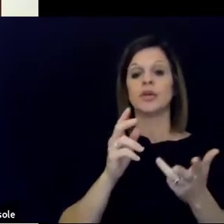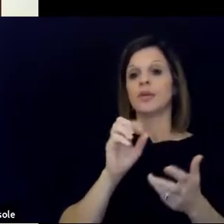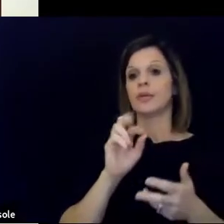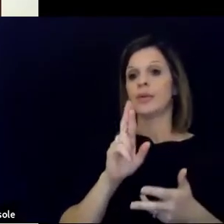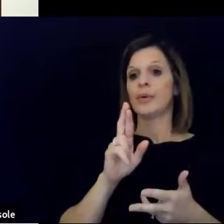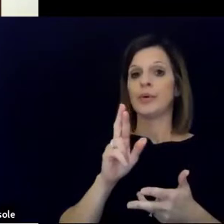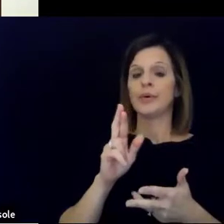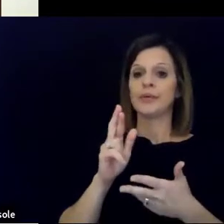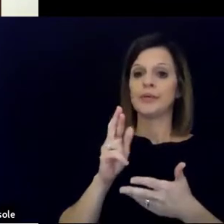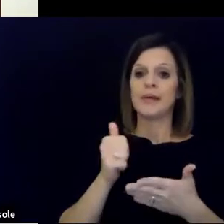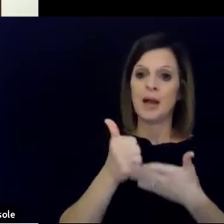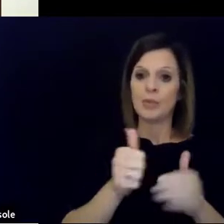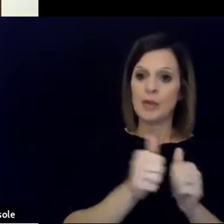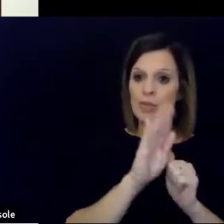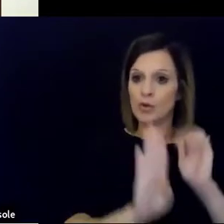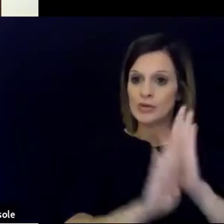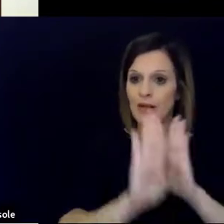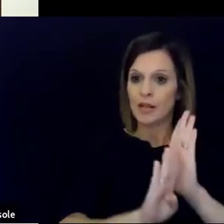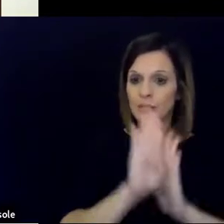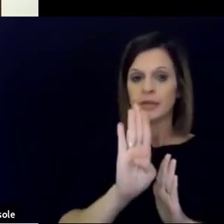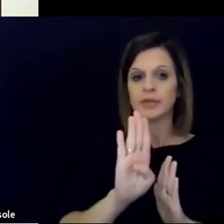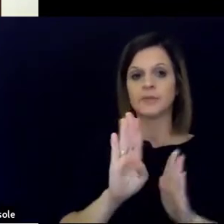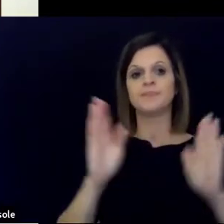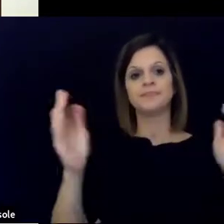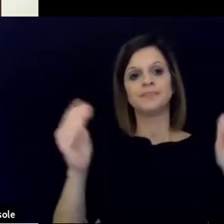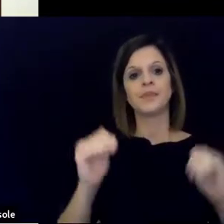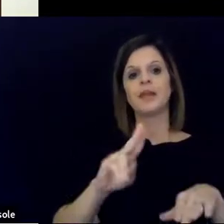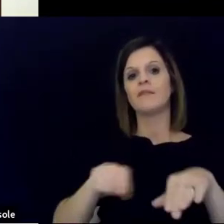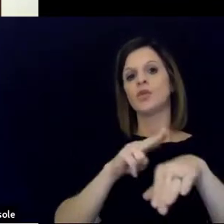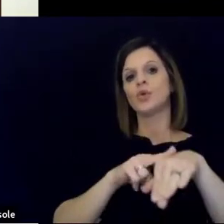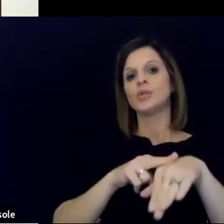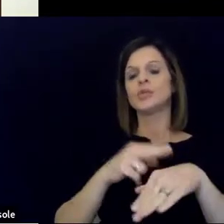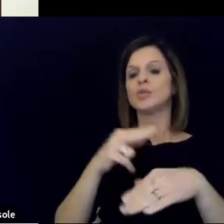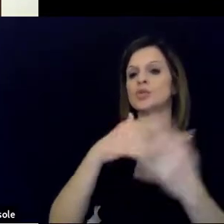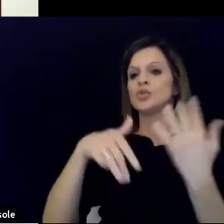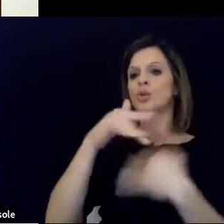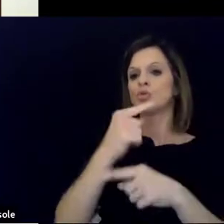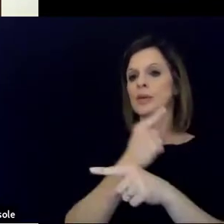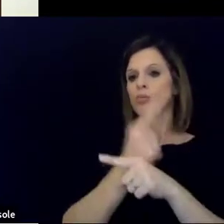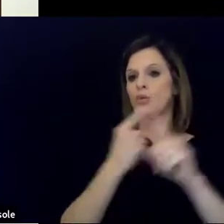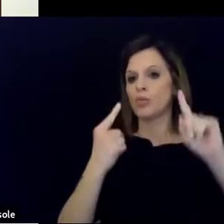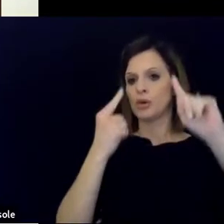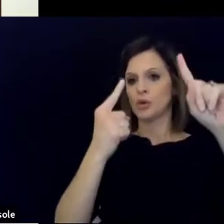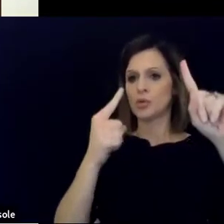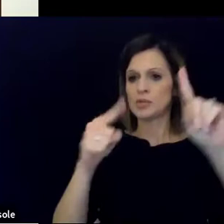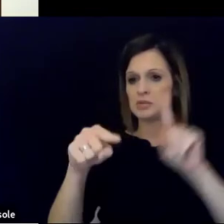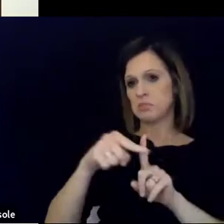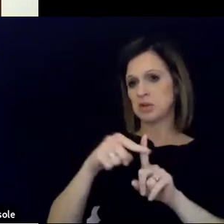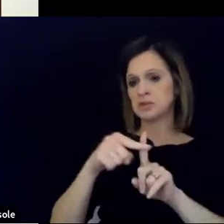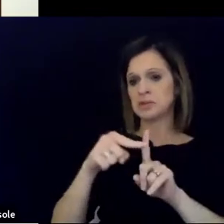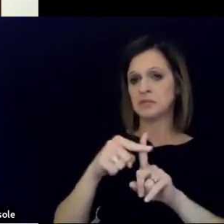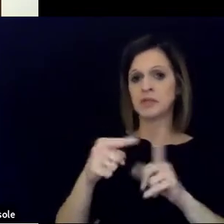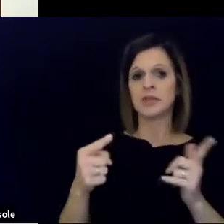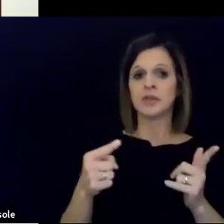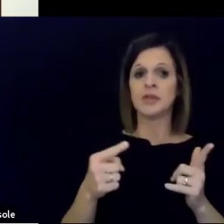Of course, socially appropriate goals is a good thing. And some of the goals that kids have are not necessarily socially appropriate,